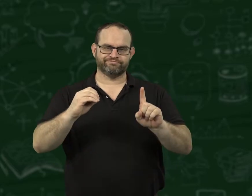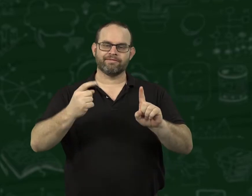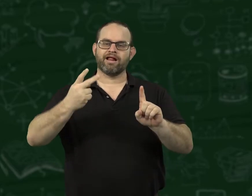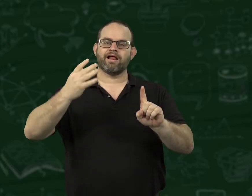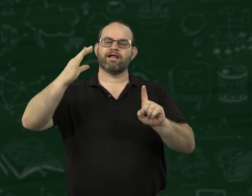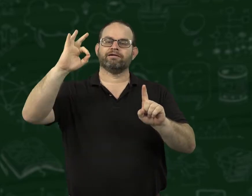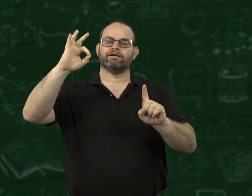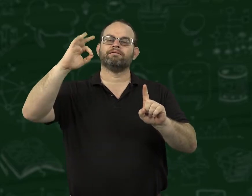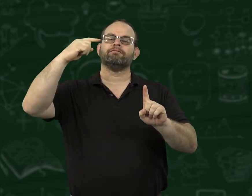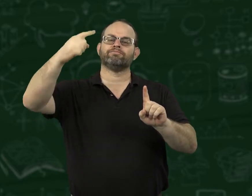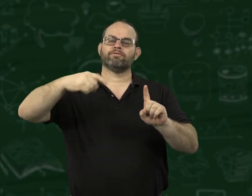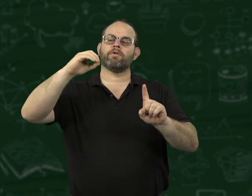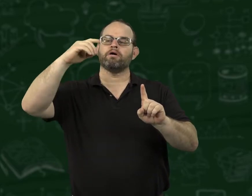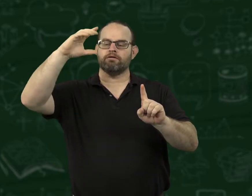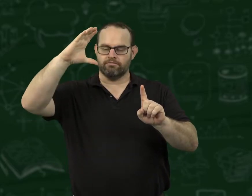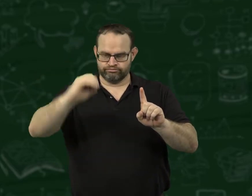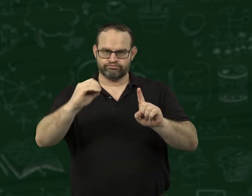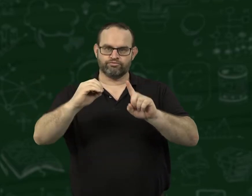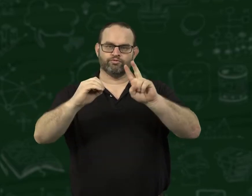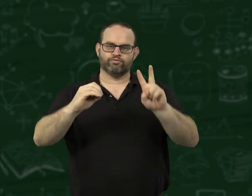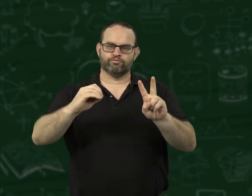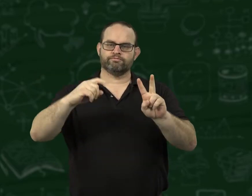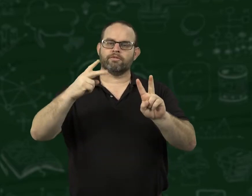Once you utilized all ten one-digit numbers again, it goes back to zero and you add 1 to the column on the left, becoming 20.